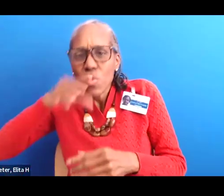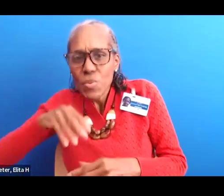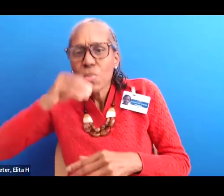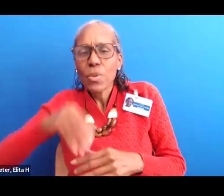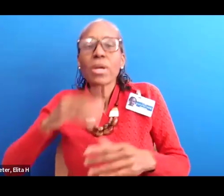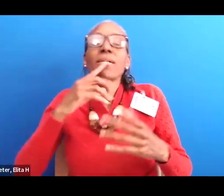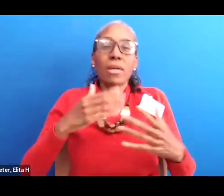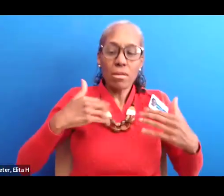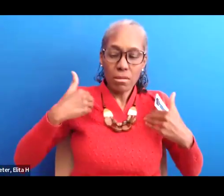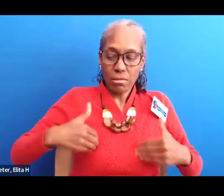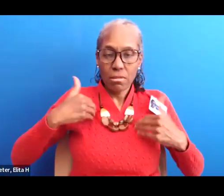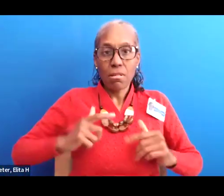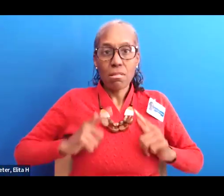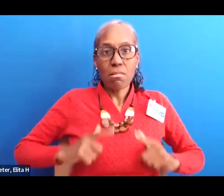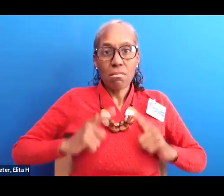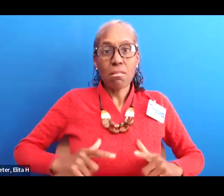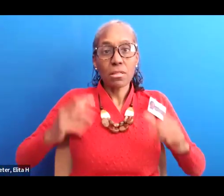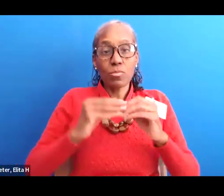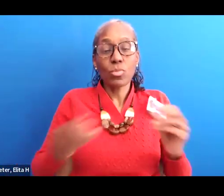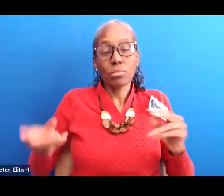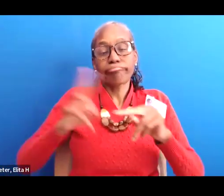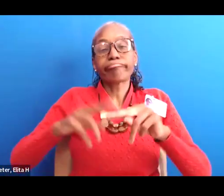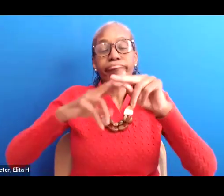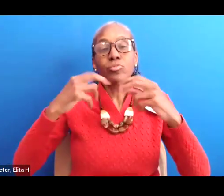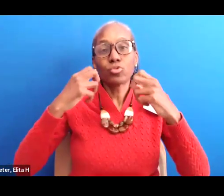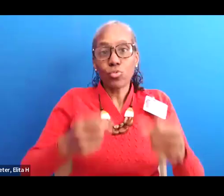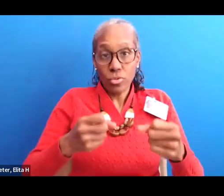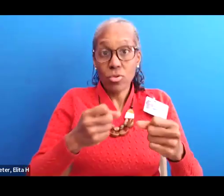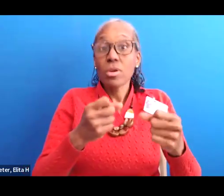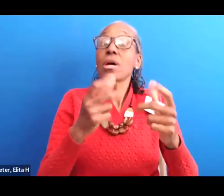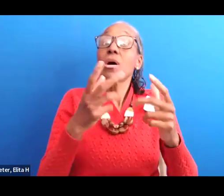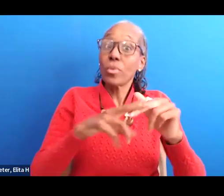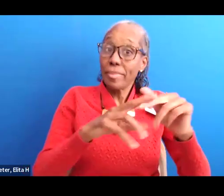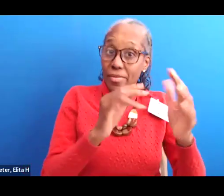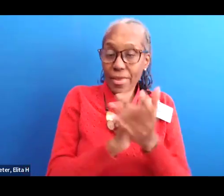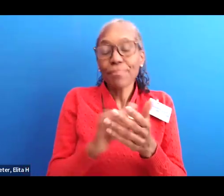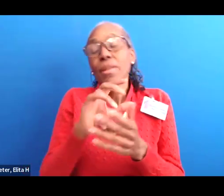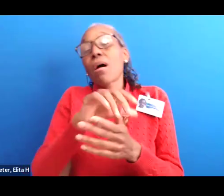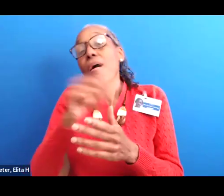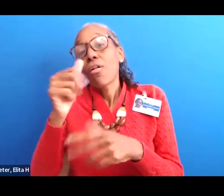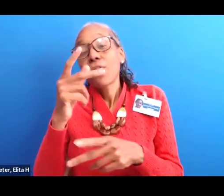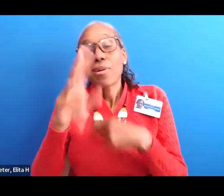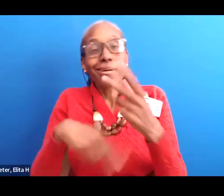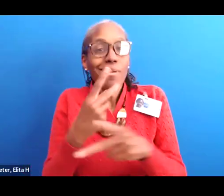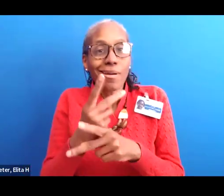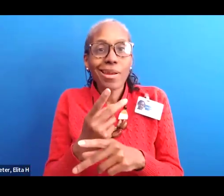There's also a device online that's called a power lung. It works, it's a single device, it's not a straw